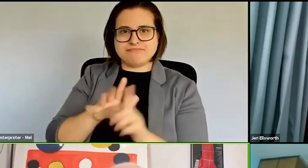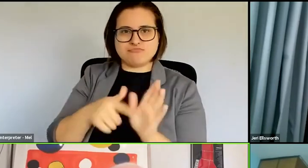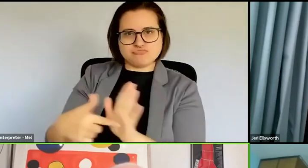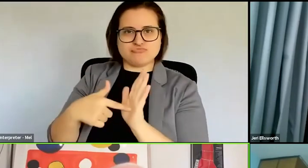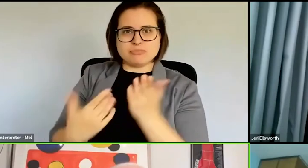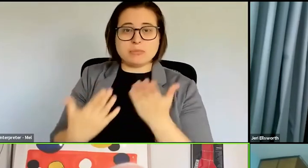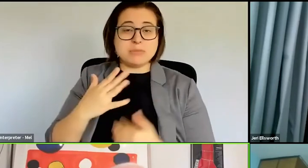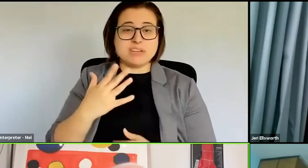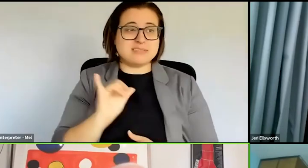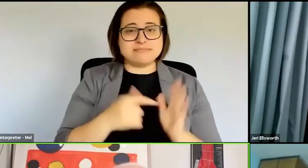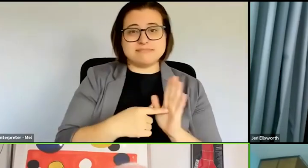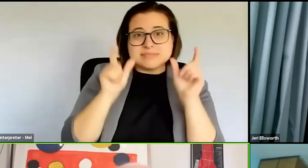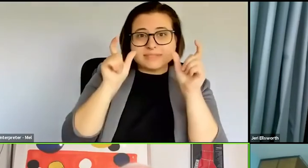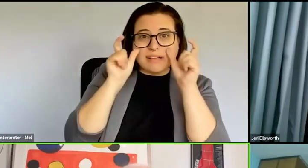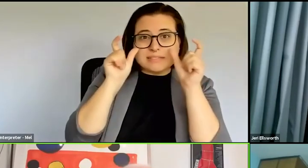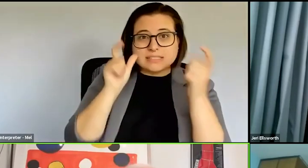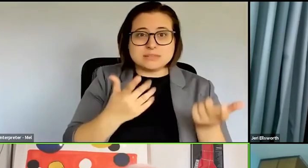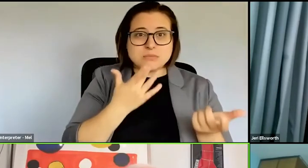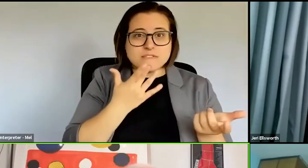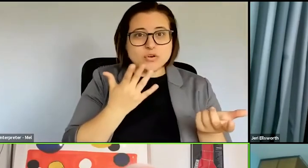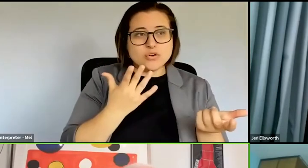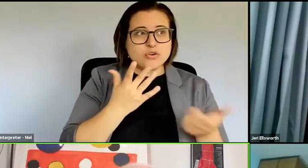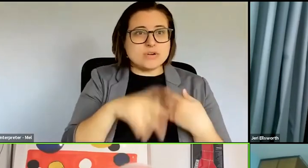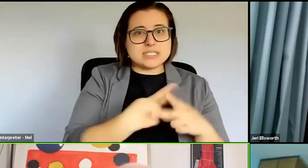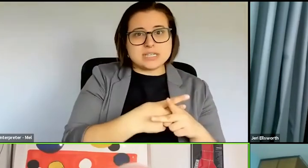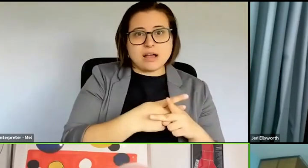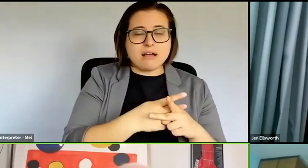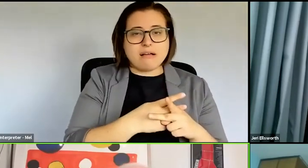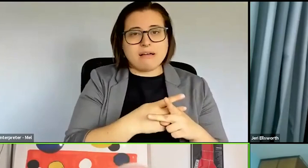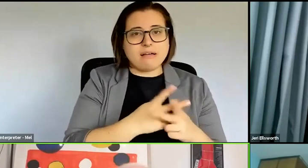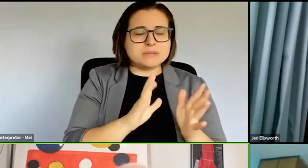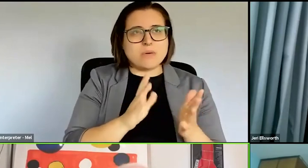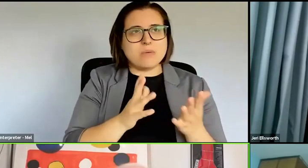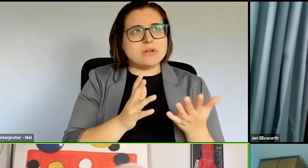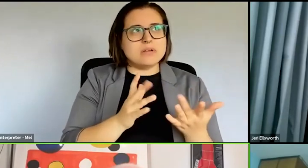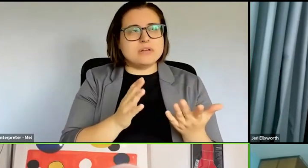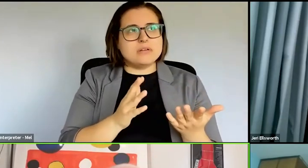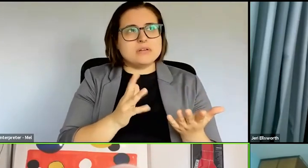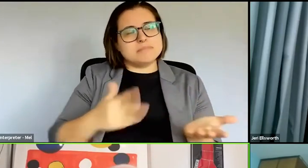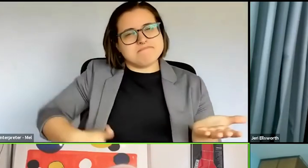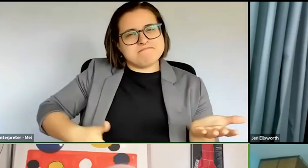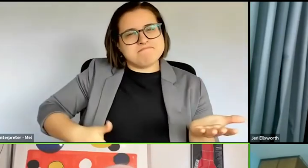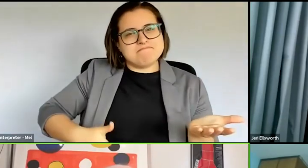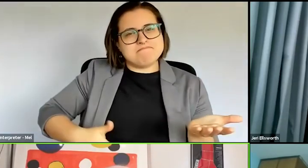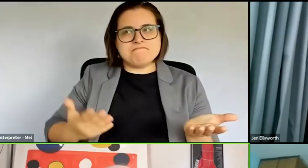style or some other combination, so my sense is that the future is not in any way in one specific